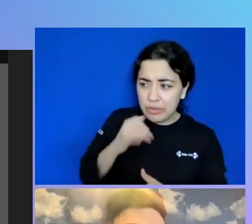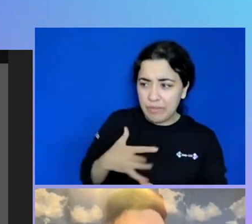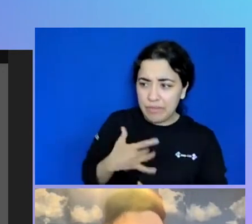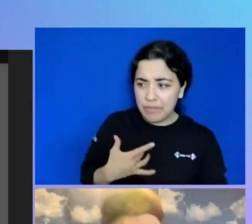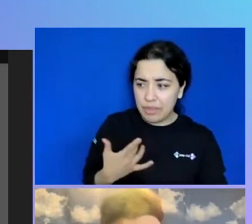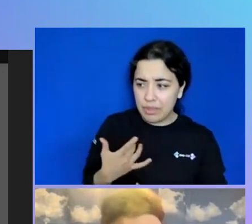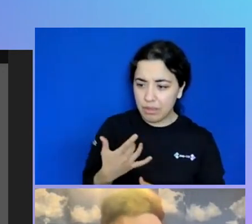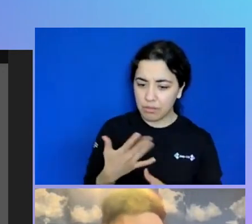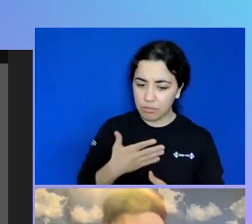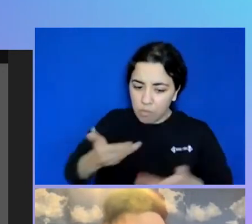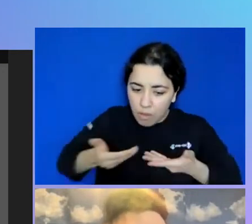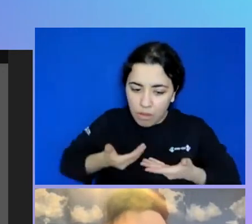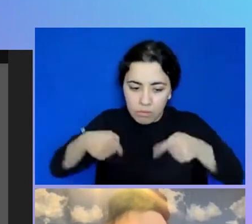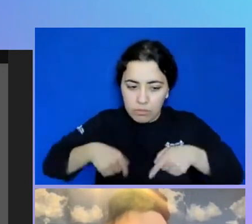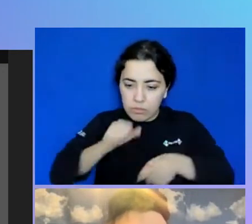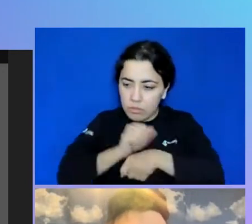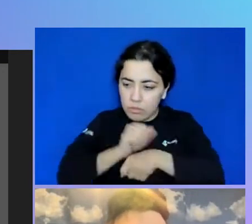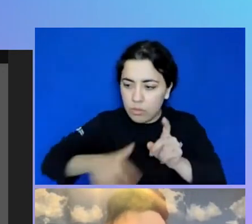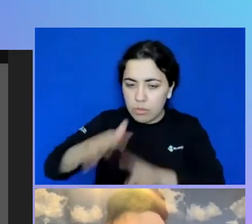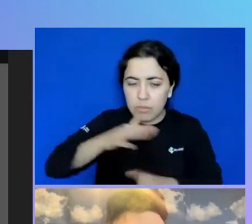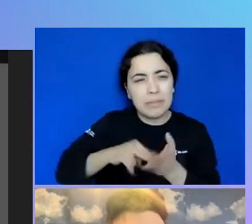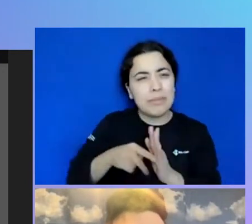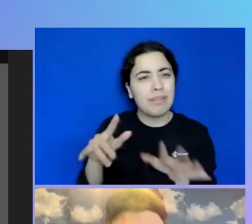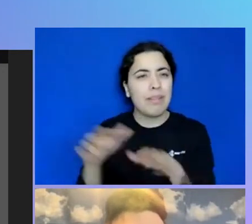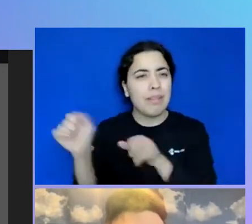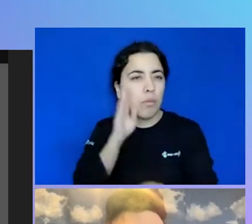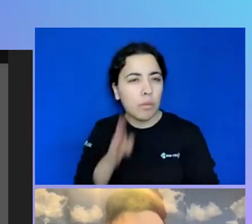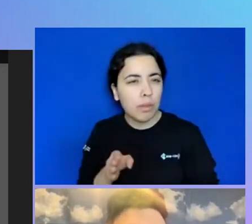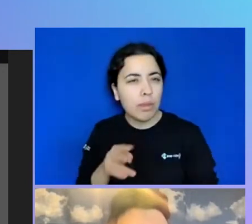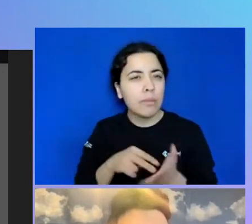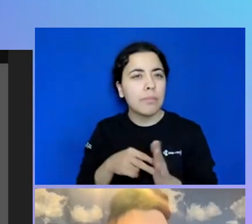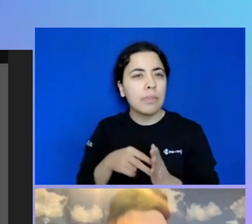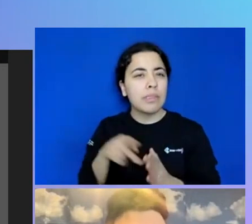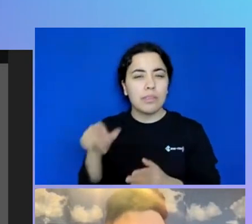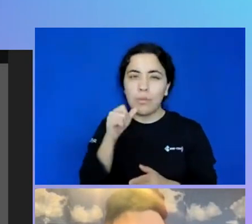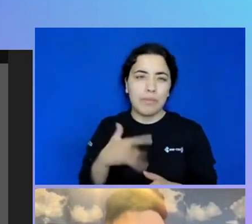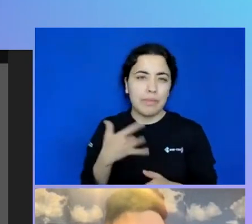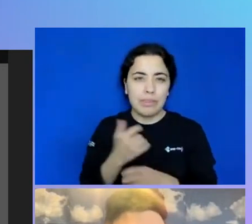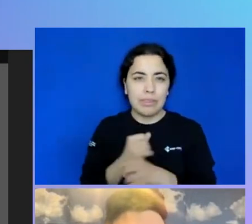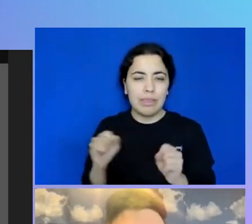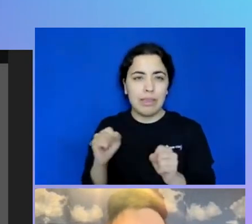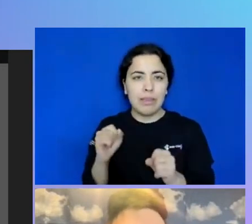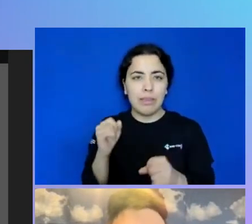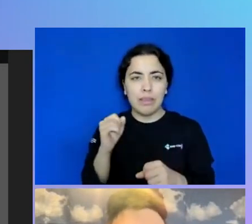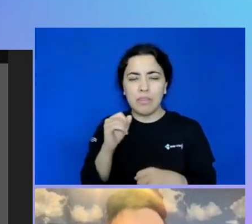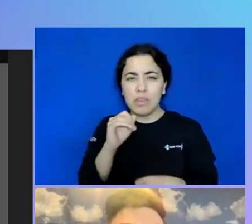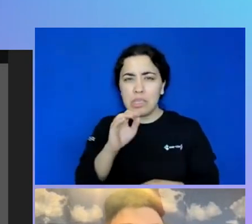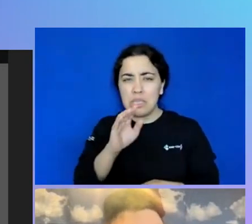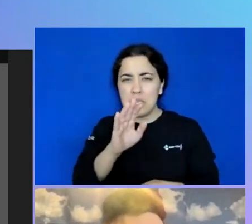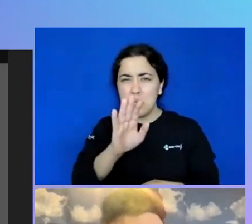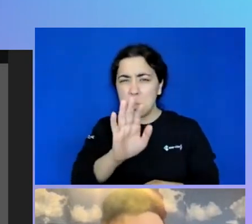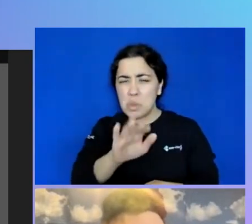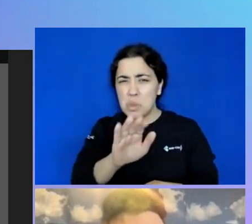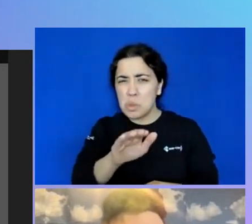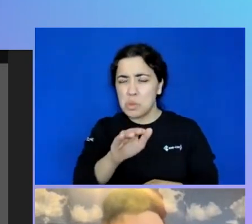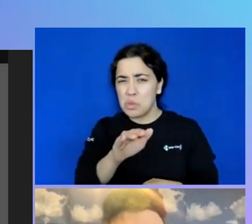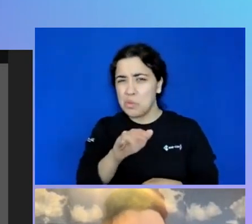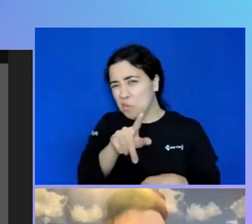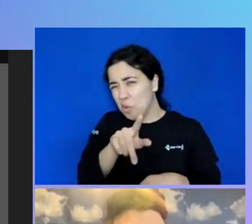feel safe telling you when what you're doing is harmful or if